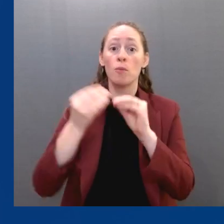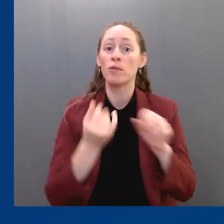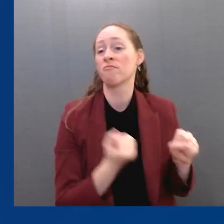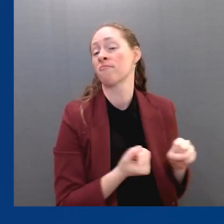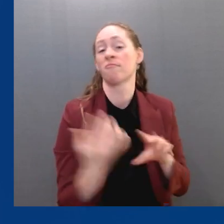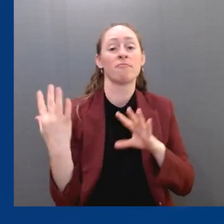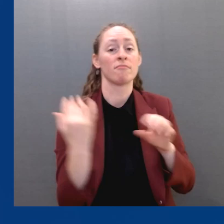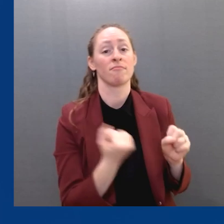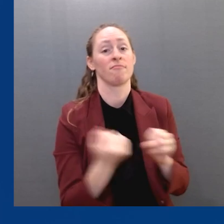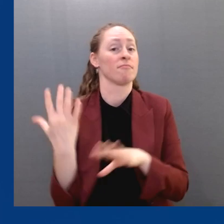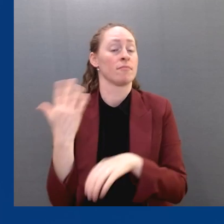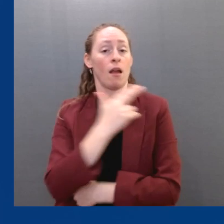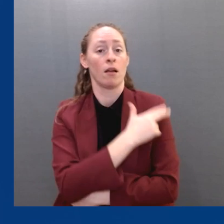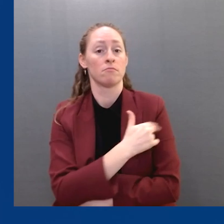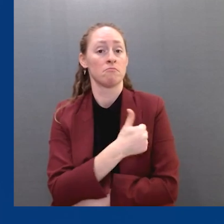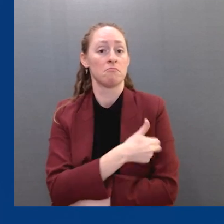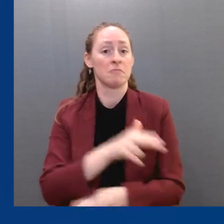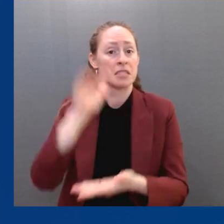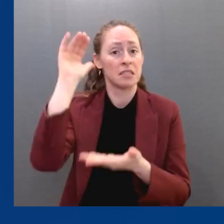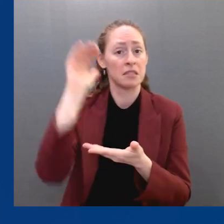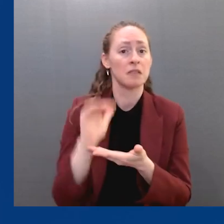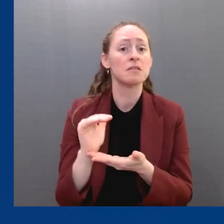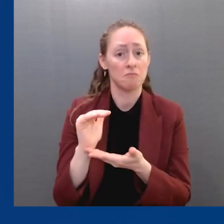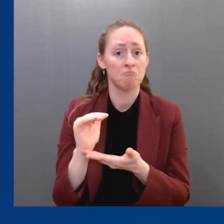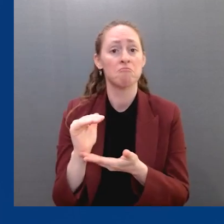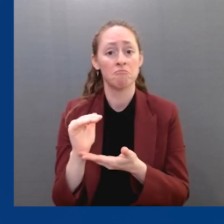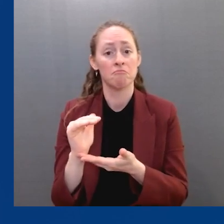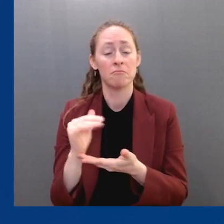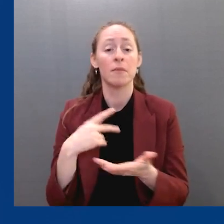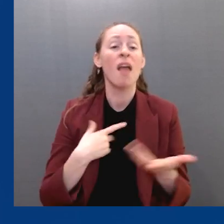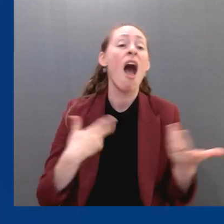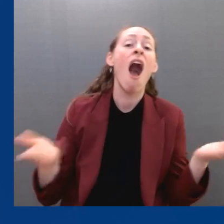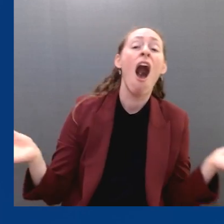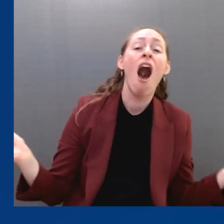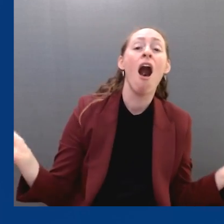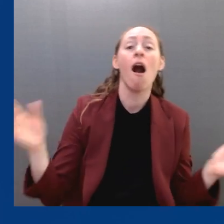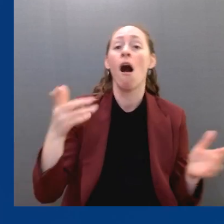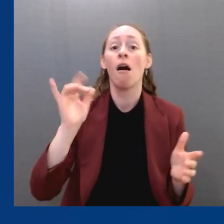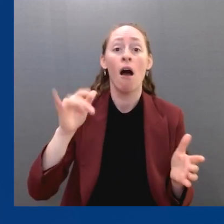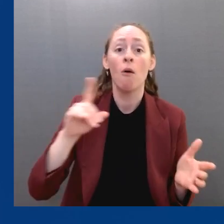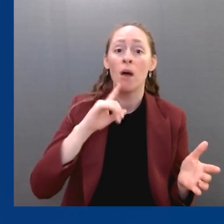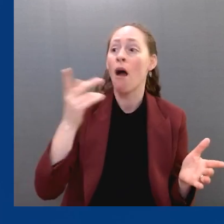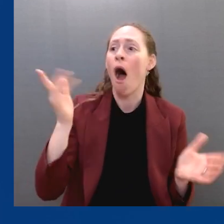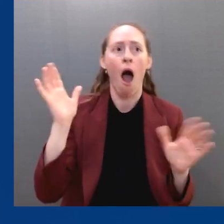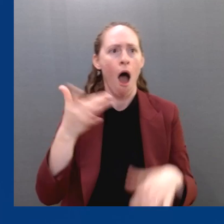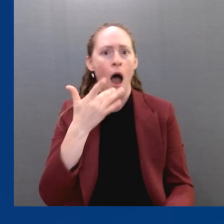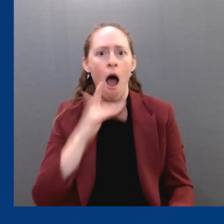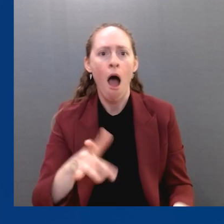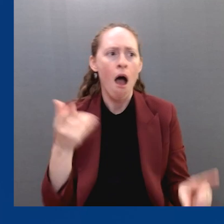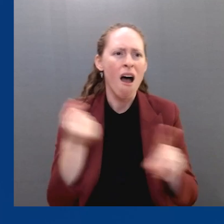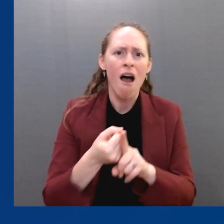It's not random. It's in large part due to our successful vaccination program, our efforts to get people boosted,